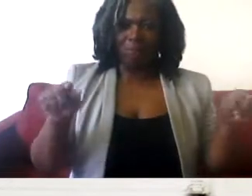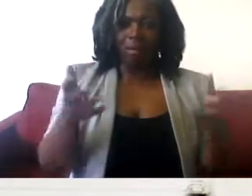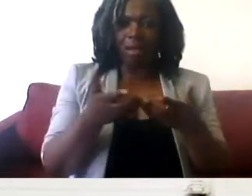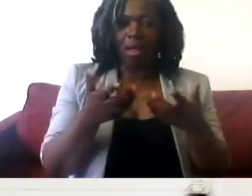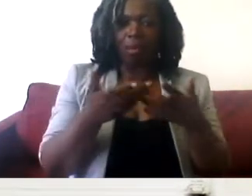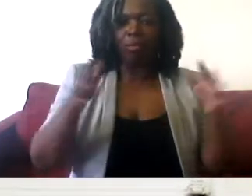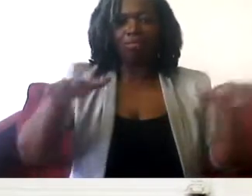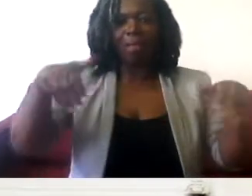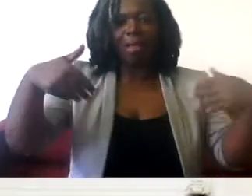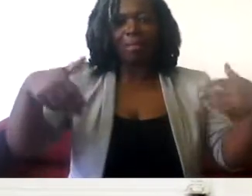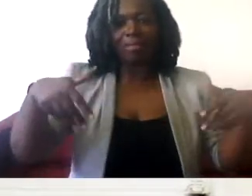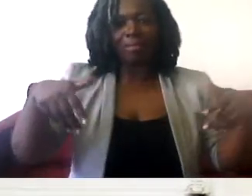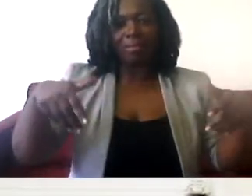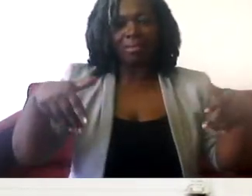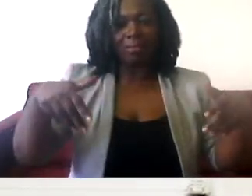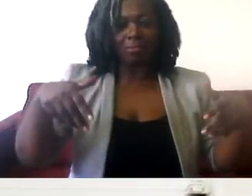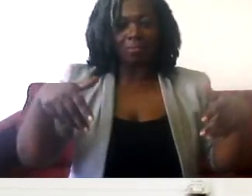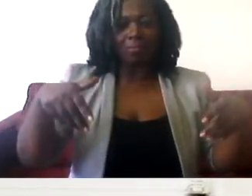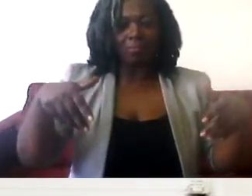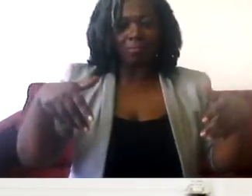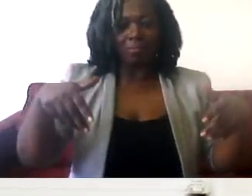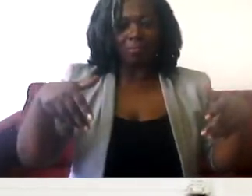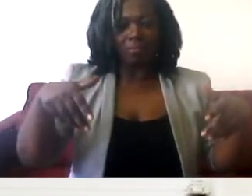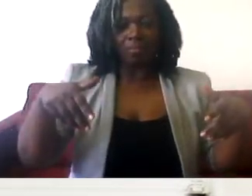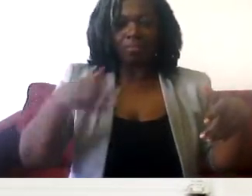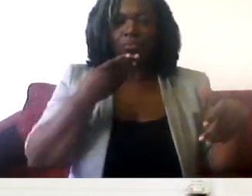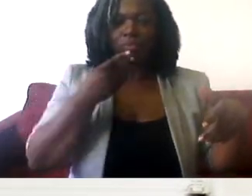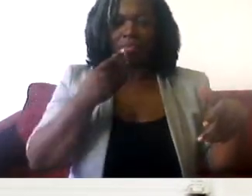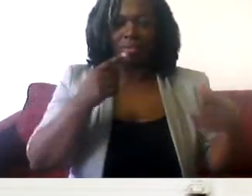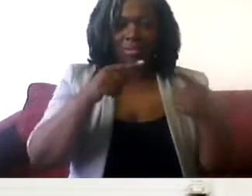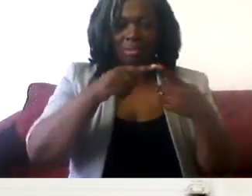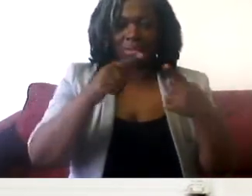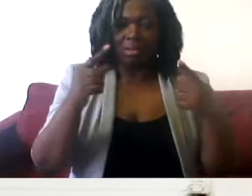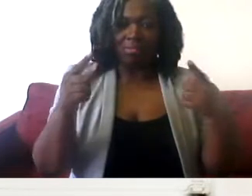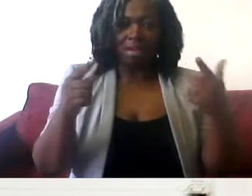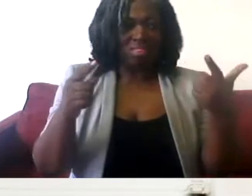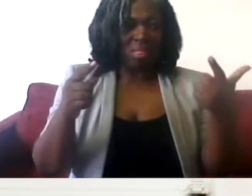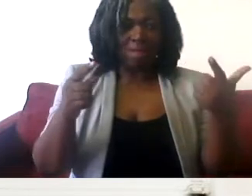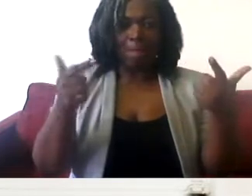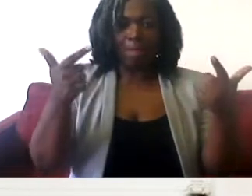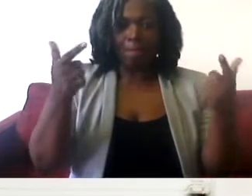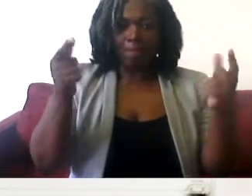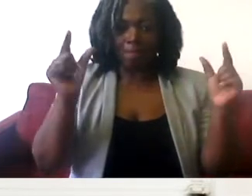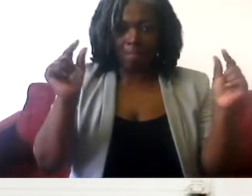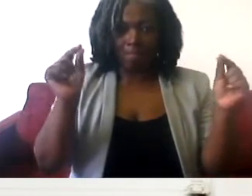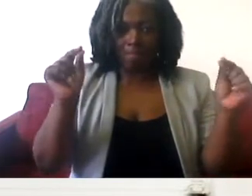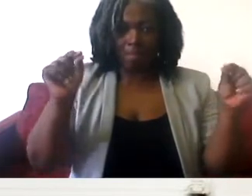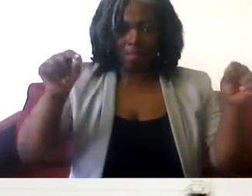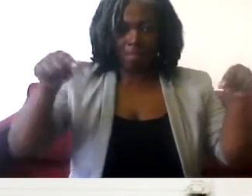order to do that, we must relax our hands